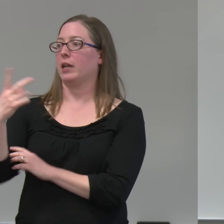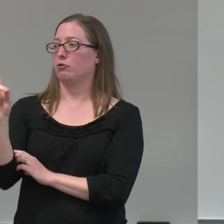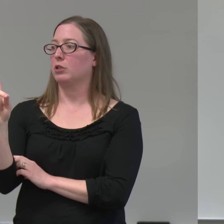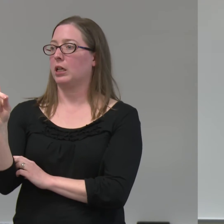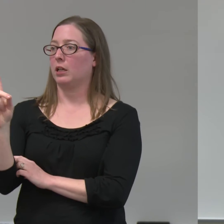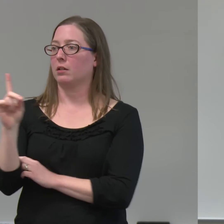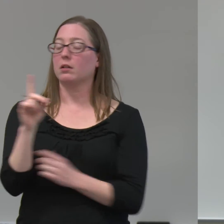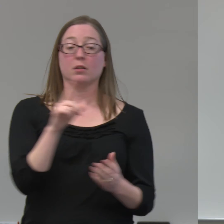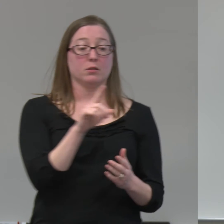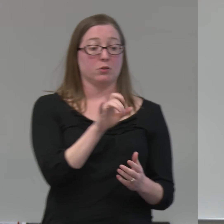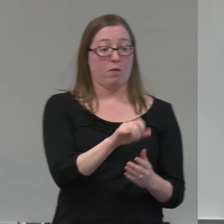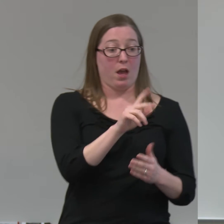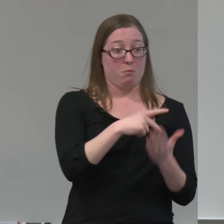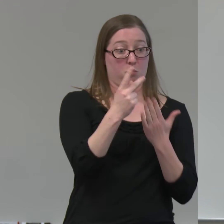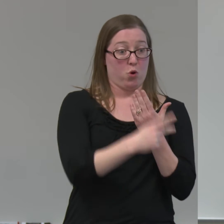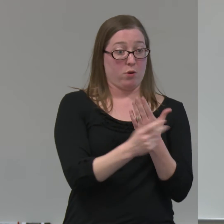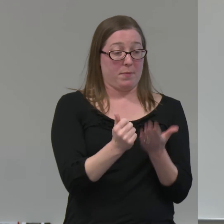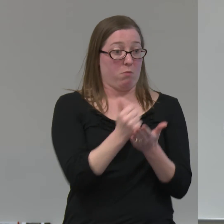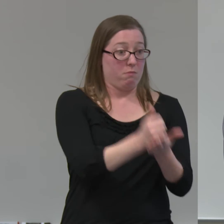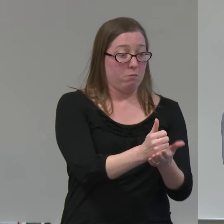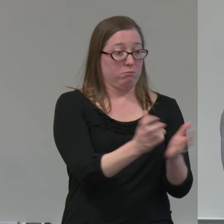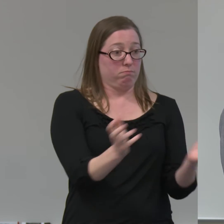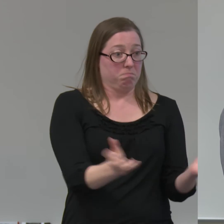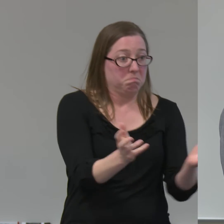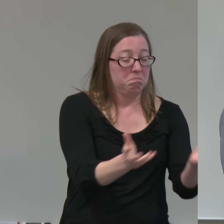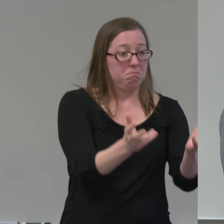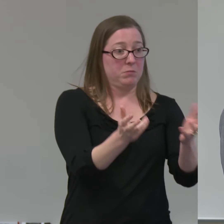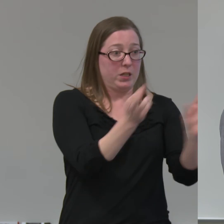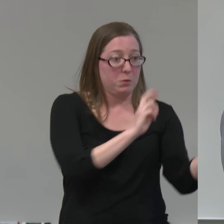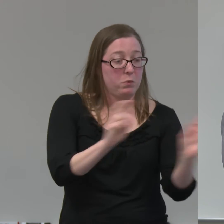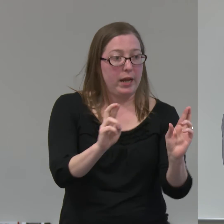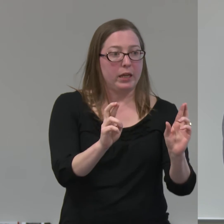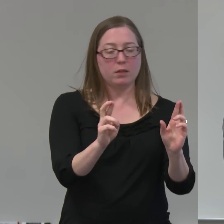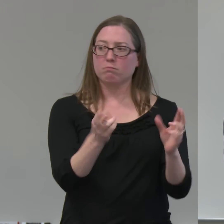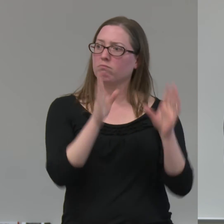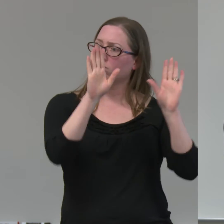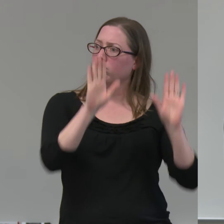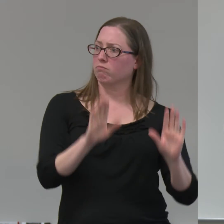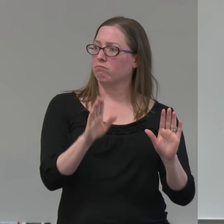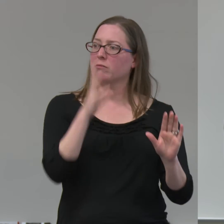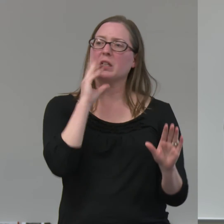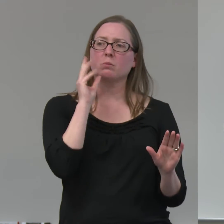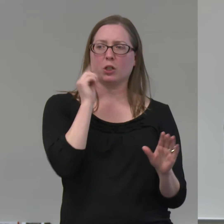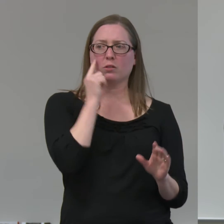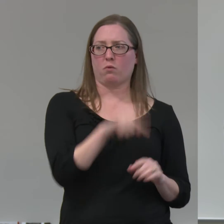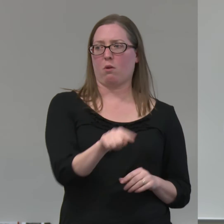who are pretty sure about going on, but it is a good way to try out and get more experience,